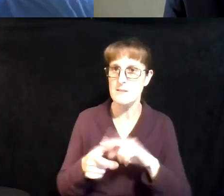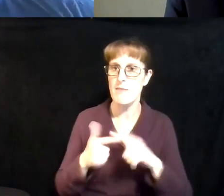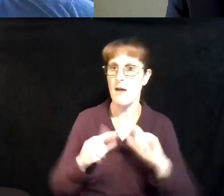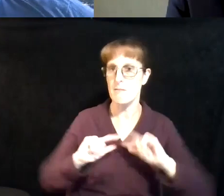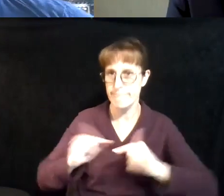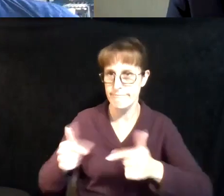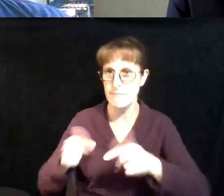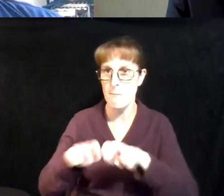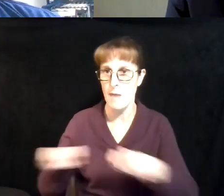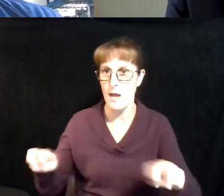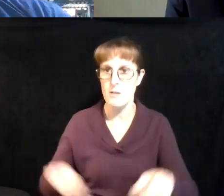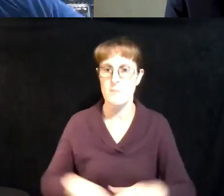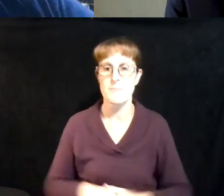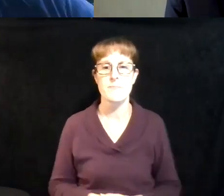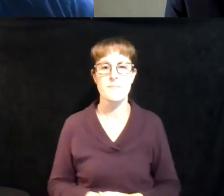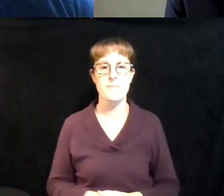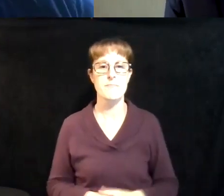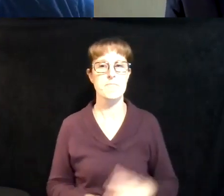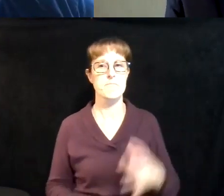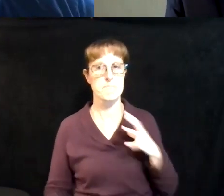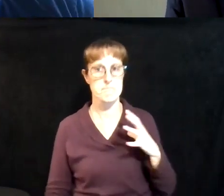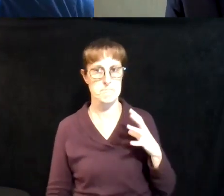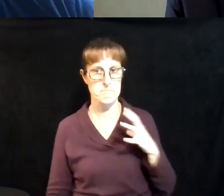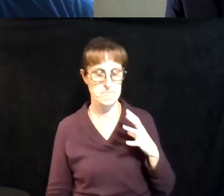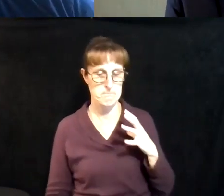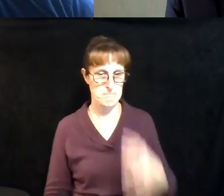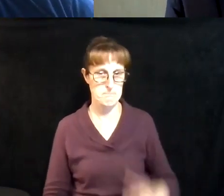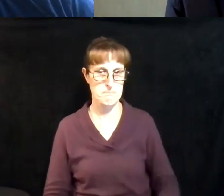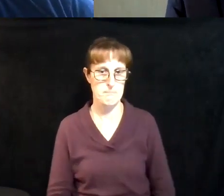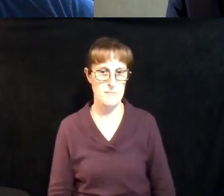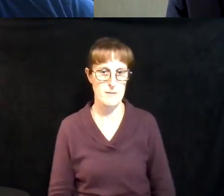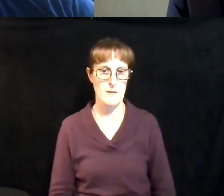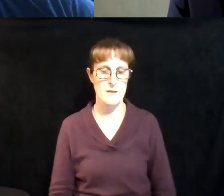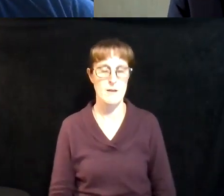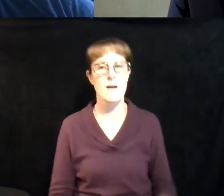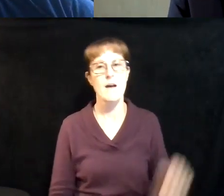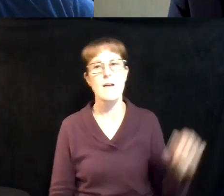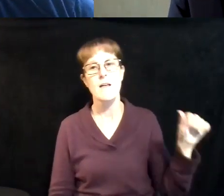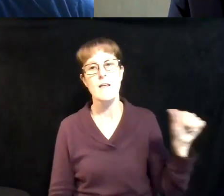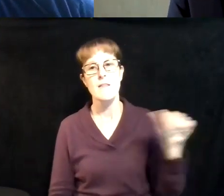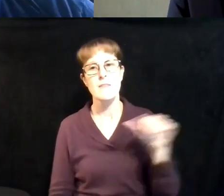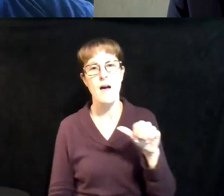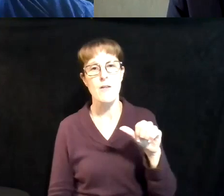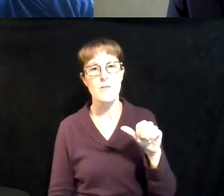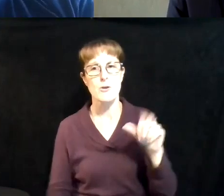Ari, the other one that I shared with you,